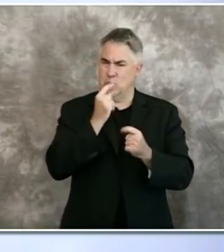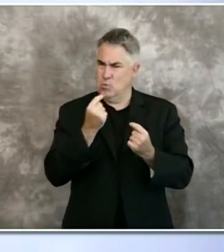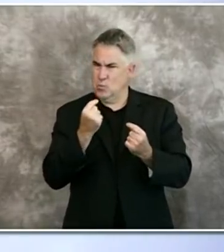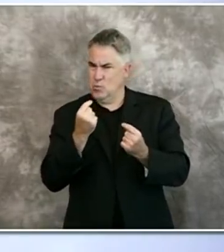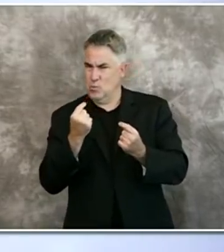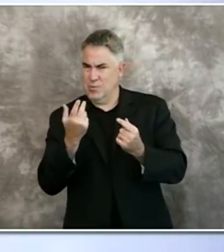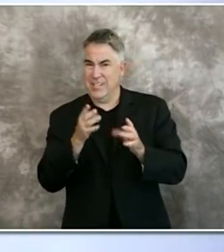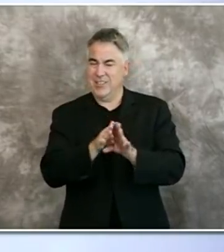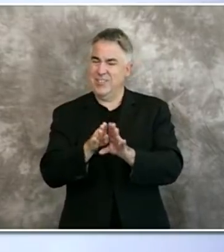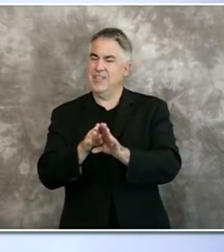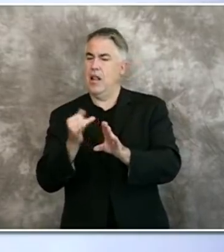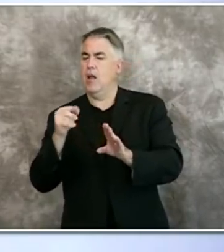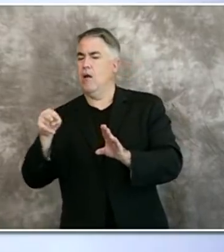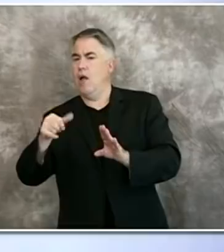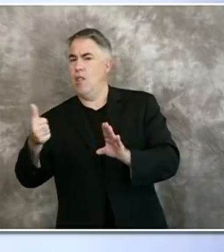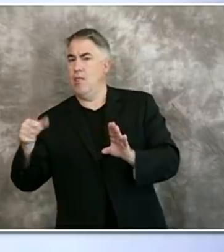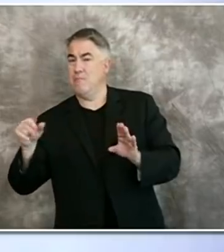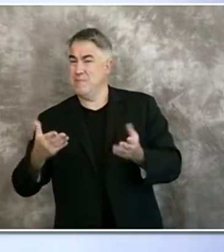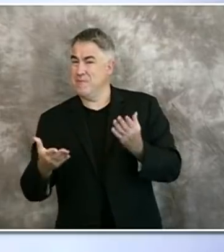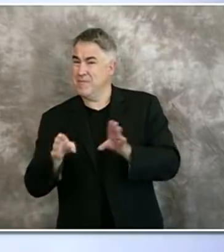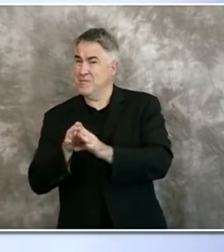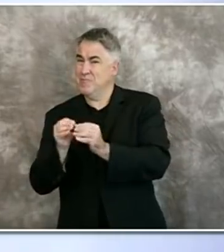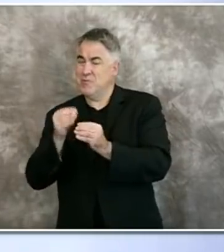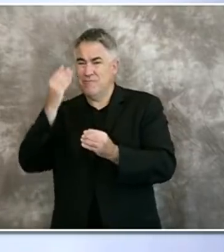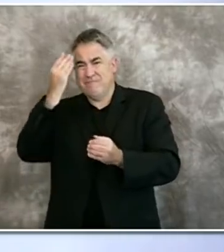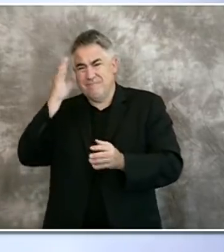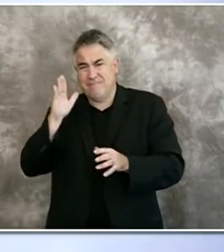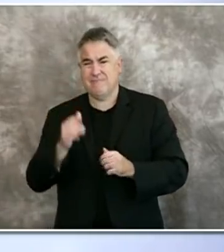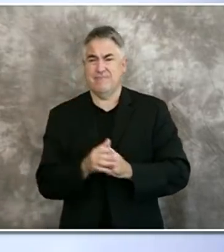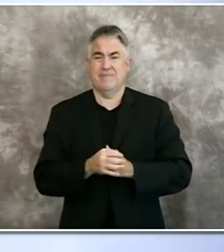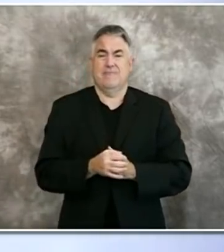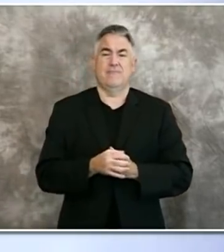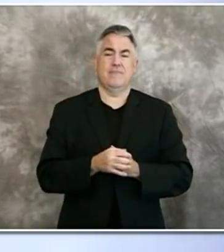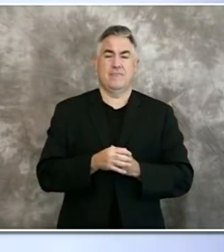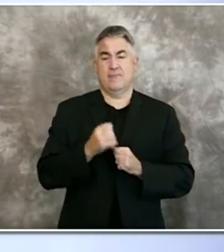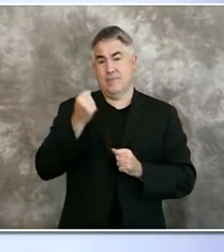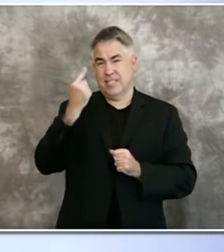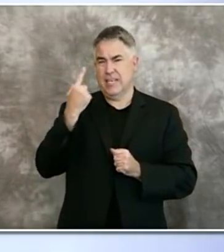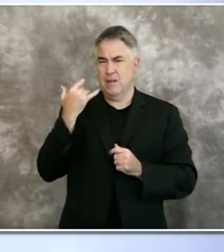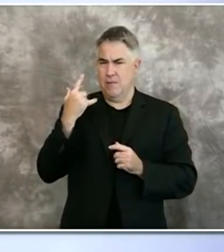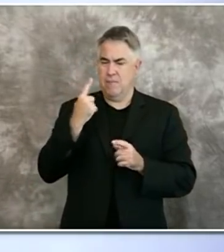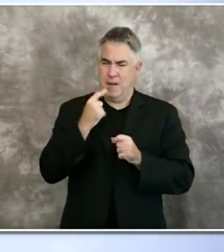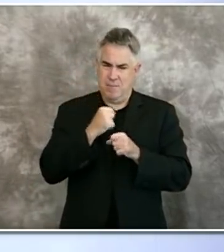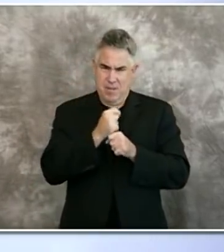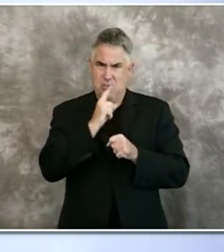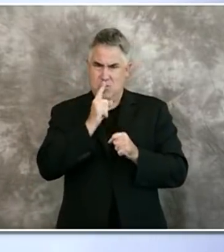TO CONSTANTLY MONITOR AND WILL HAVE TO CONSTANTLY ADJUST. WHAT ARE YOU KNOW, AND IT'S NOTHING TO DO WITH A GUY WITH